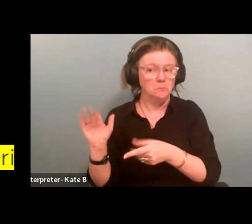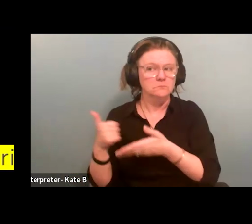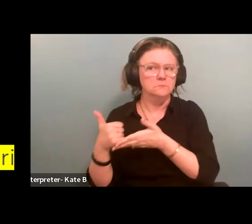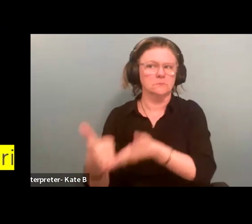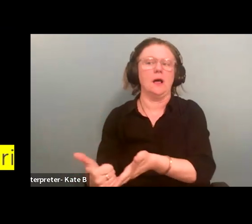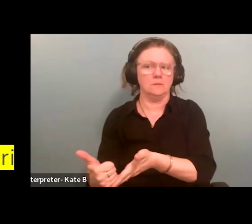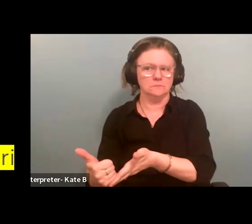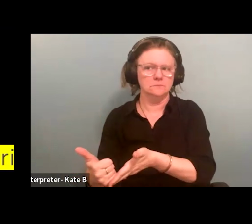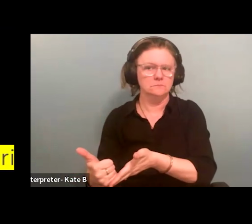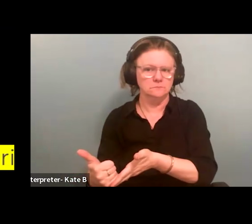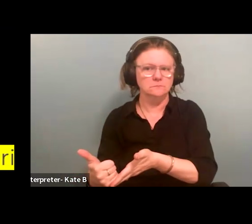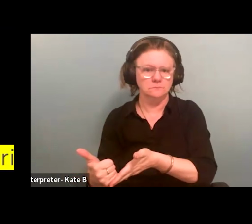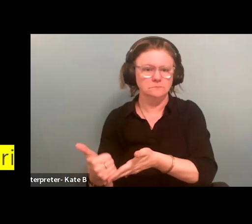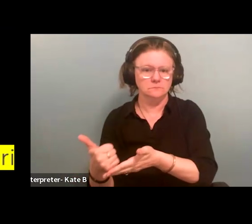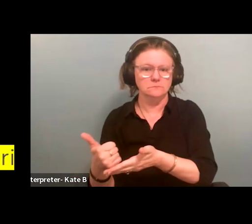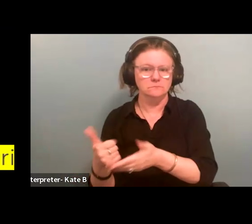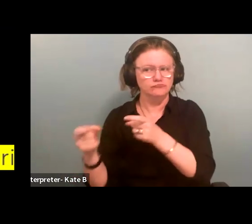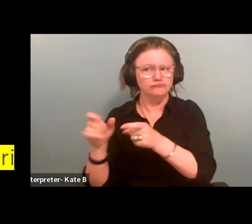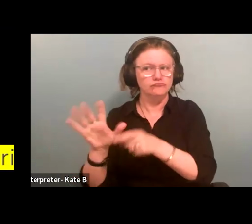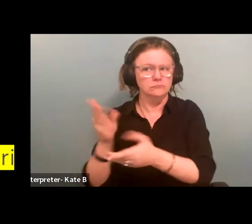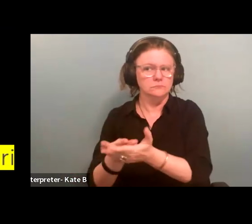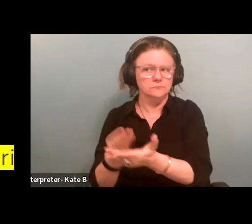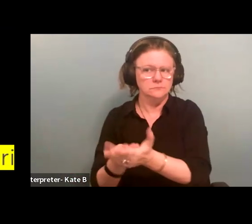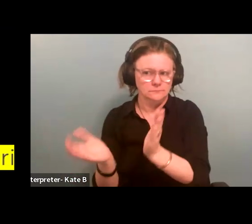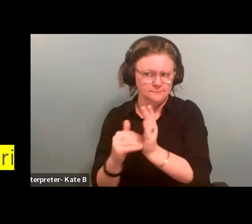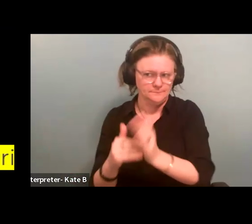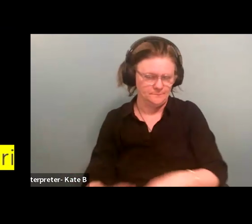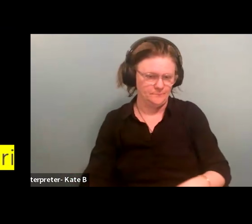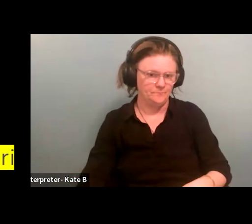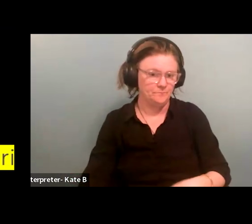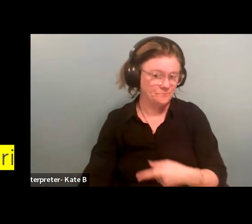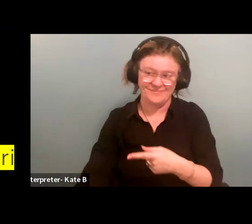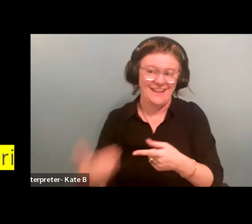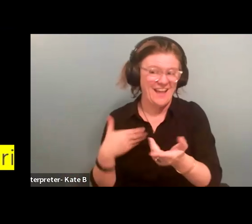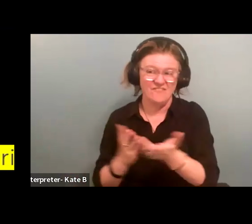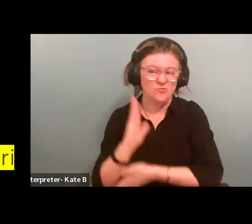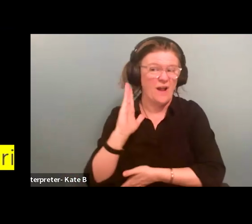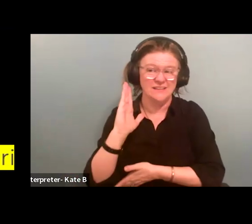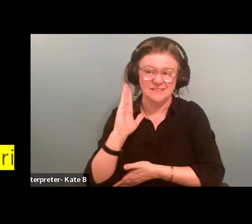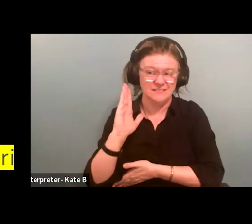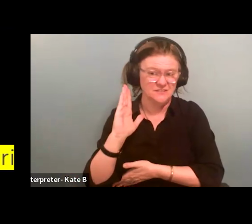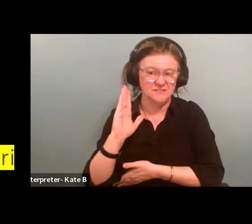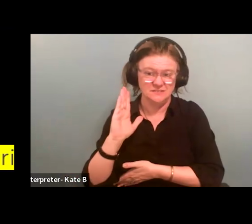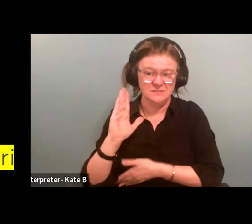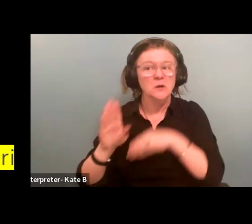to get their control over their assets. They have the right to do with their assets what they want.